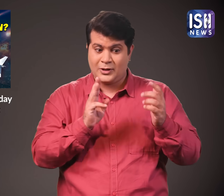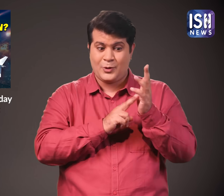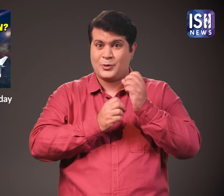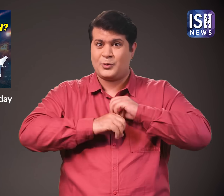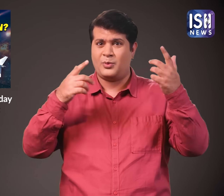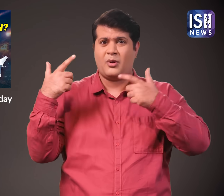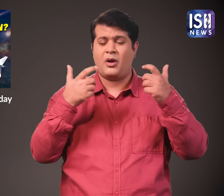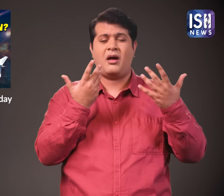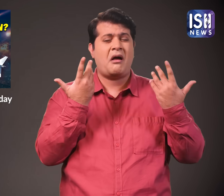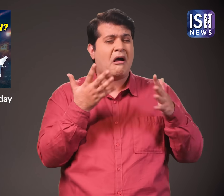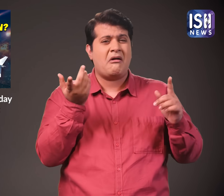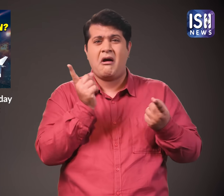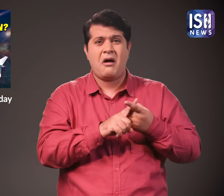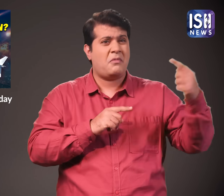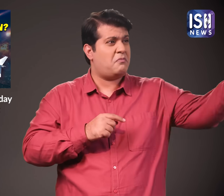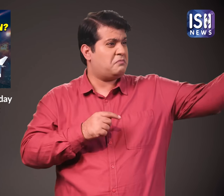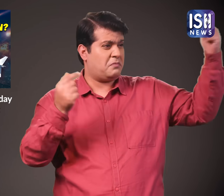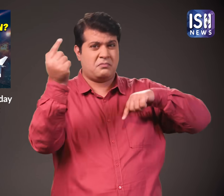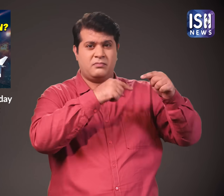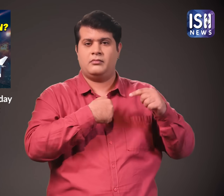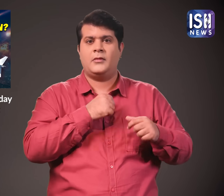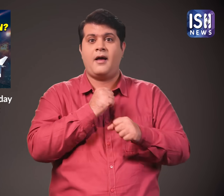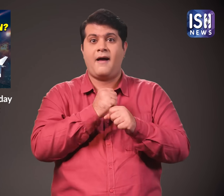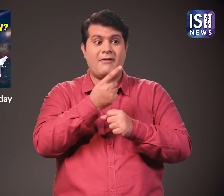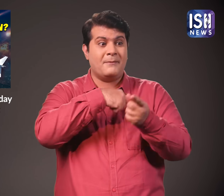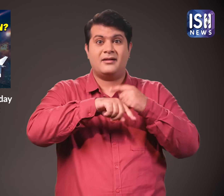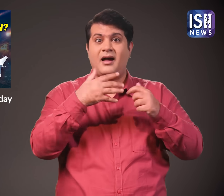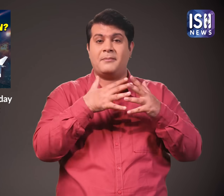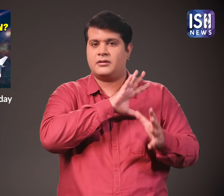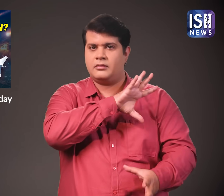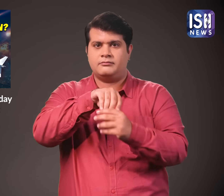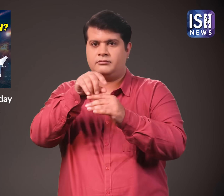so that in case of such an attack, high-level government officials can board it